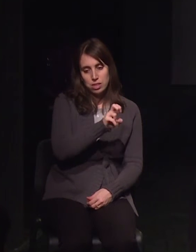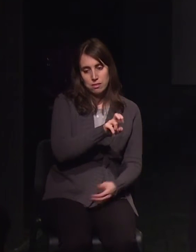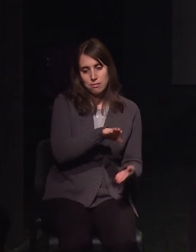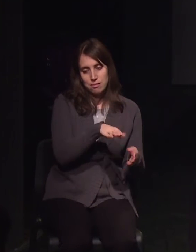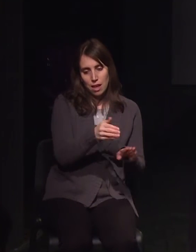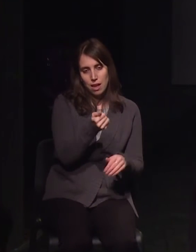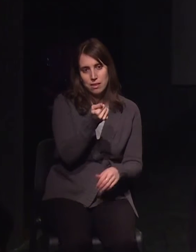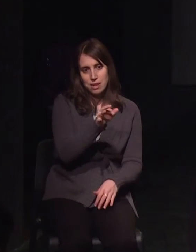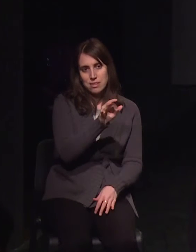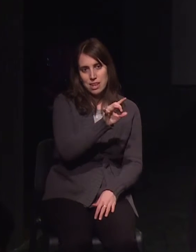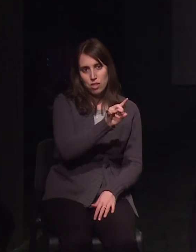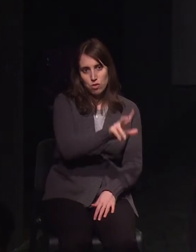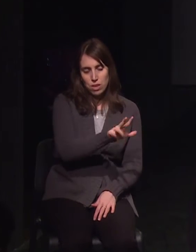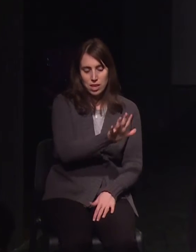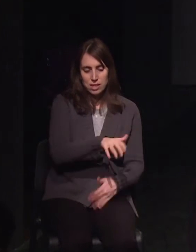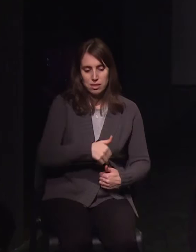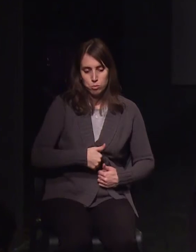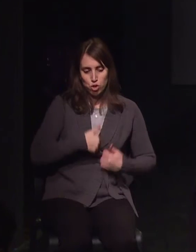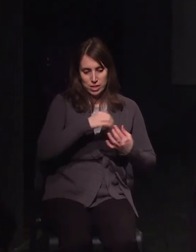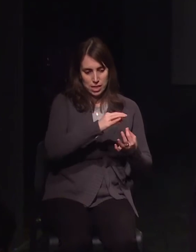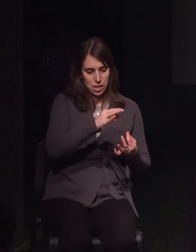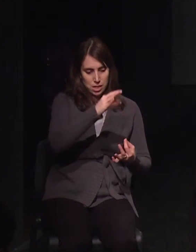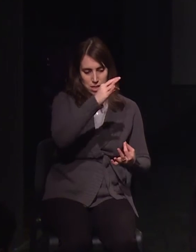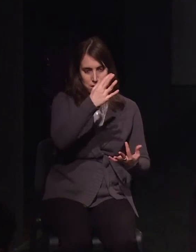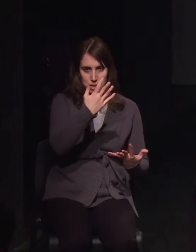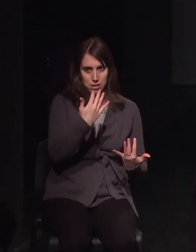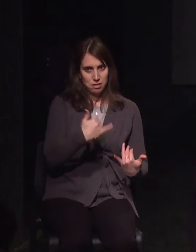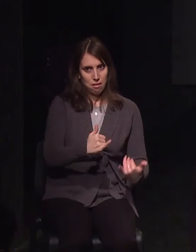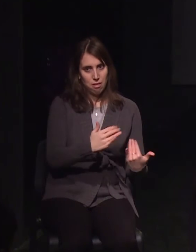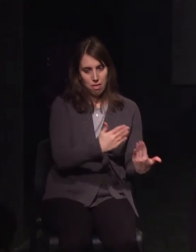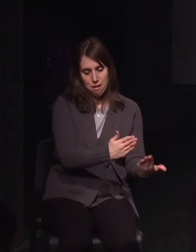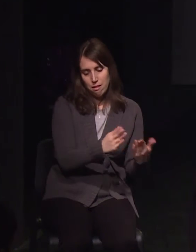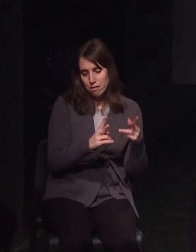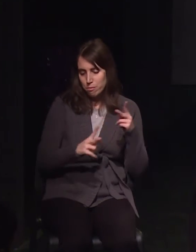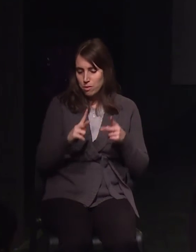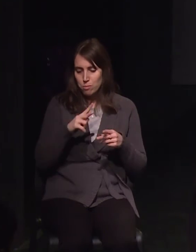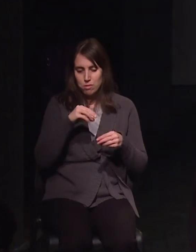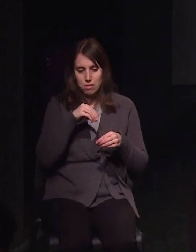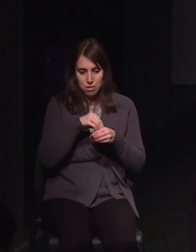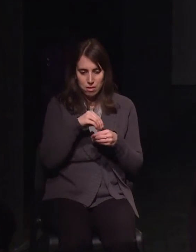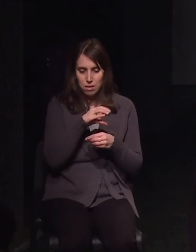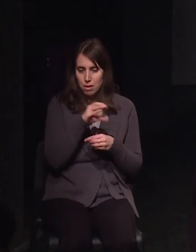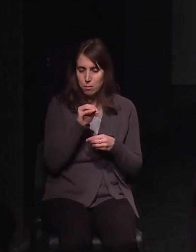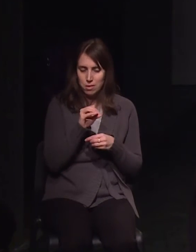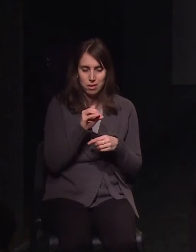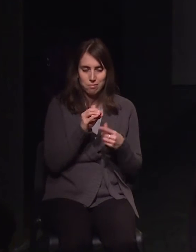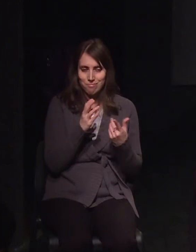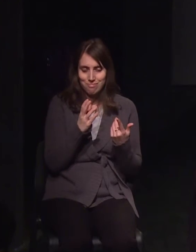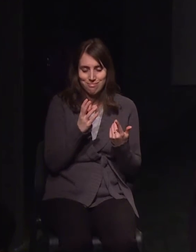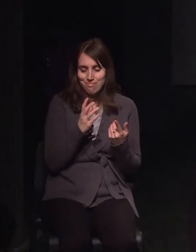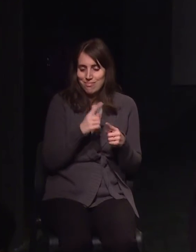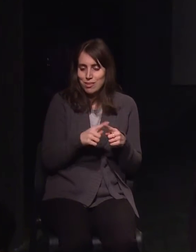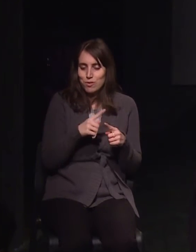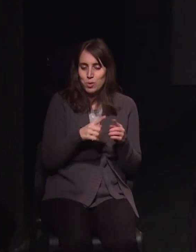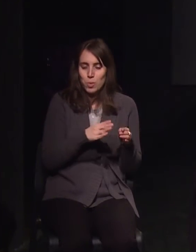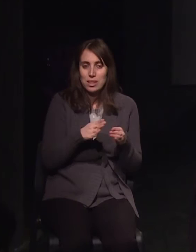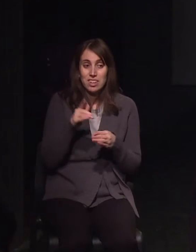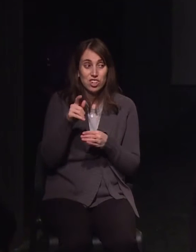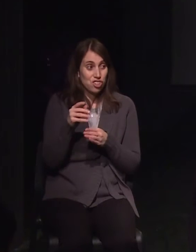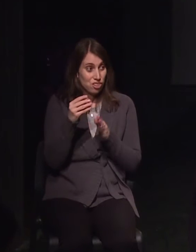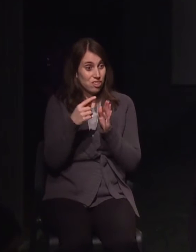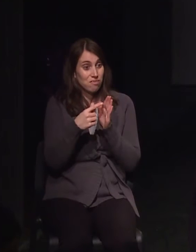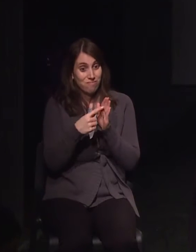was very much there in the people who were in the company in all ways, and I should point